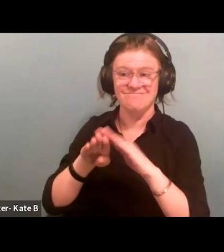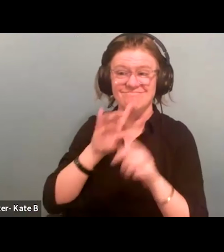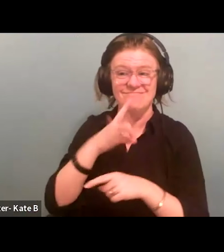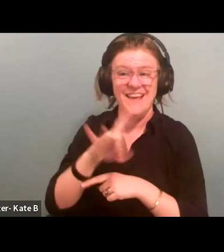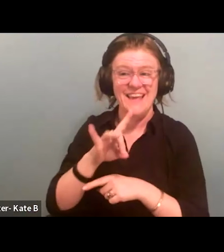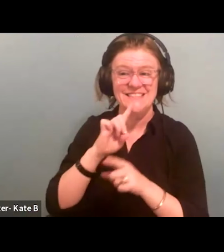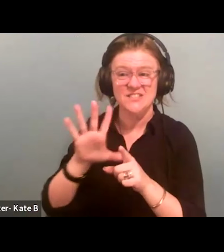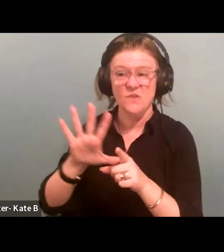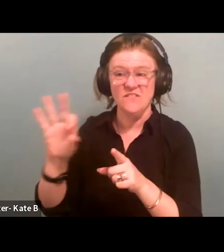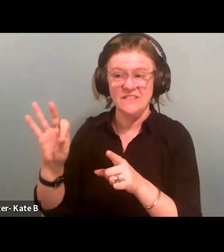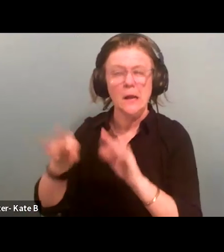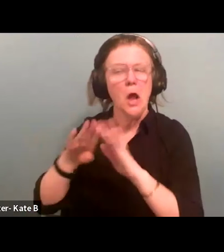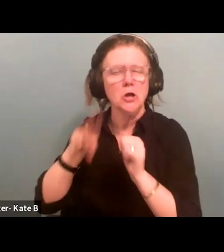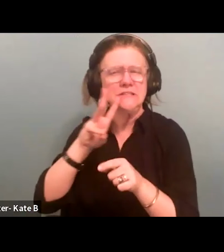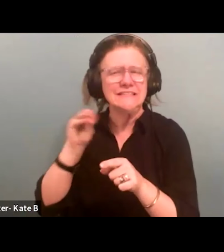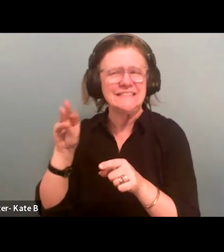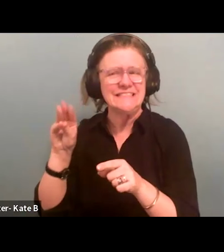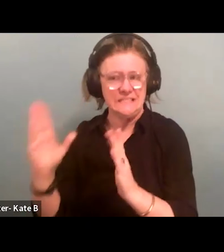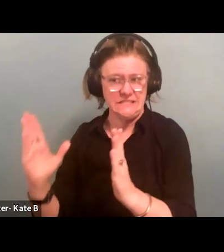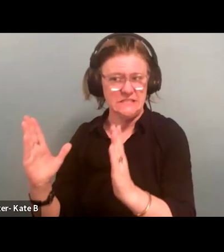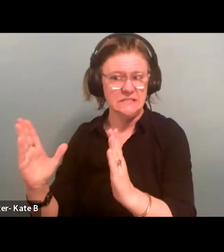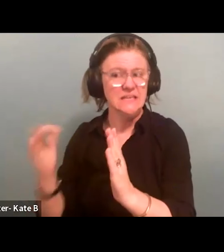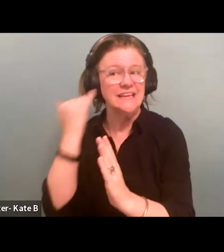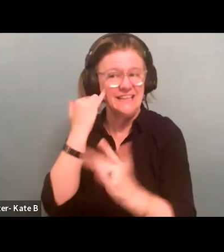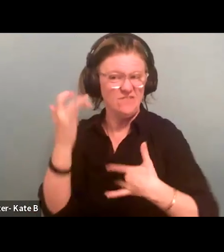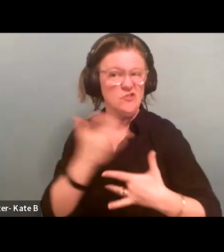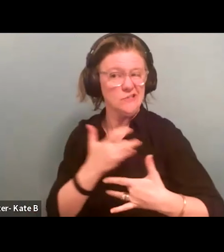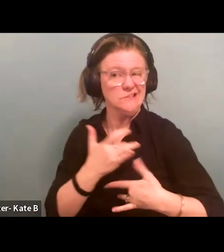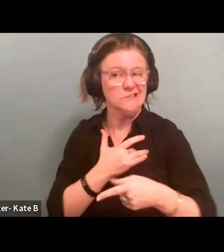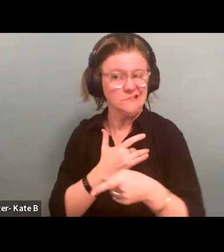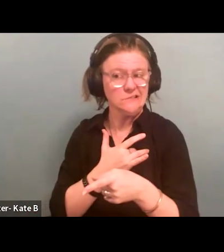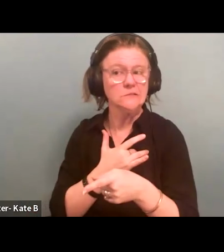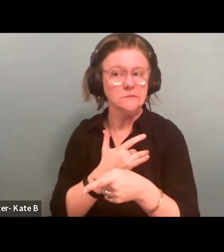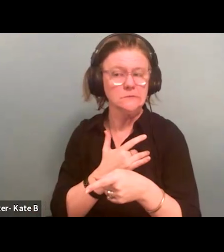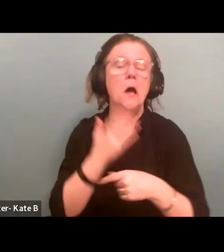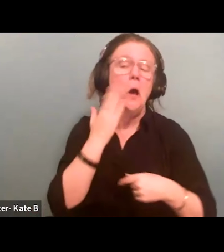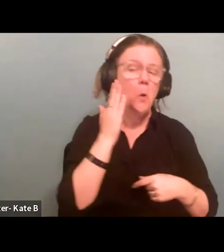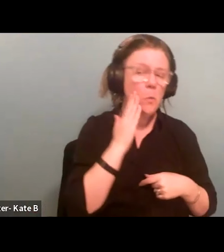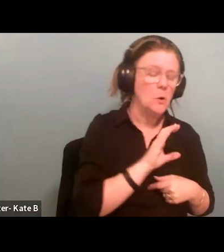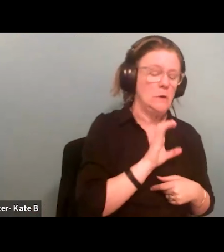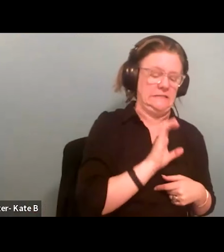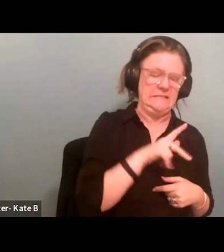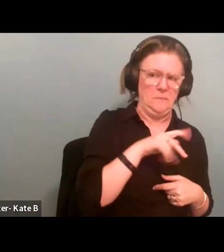like I said, children and youth officers can take reports for ChildLine and child cases.